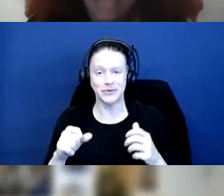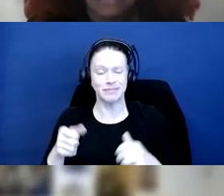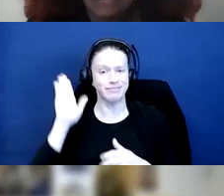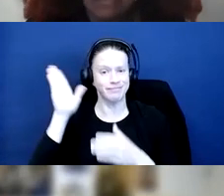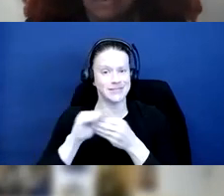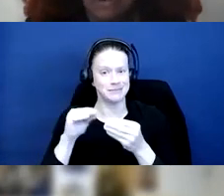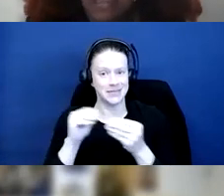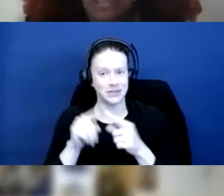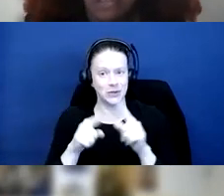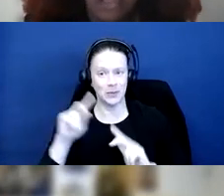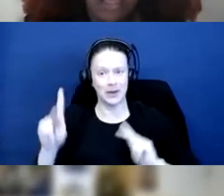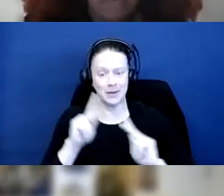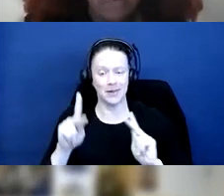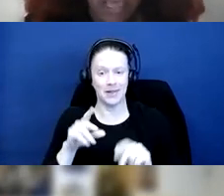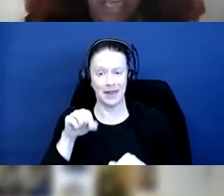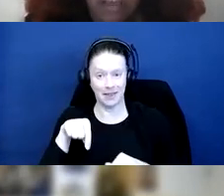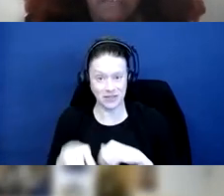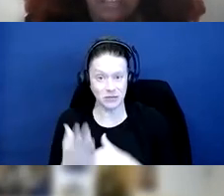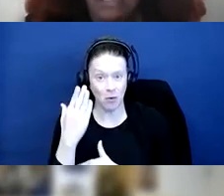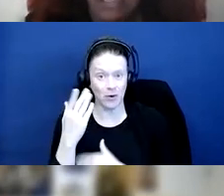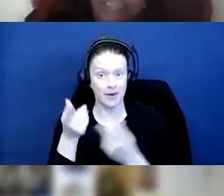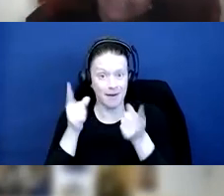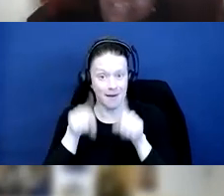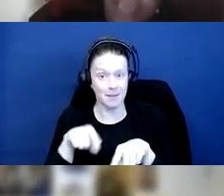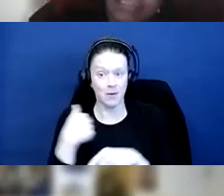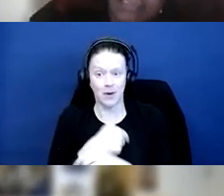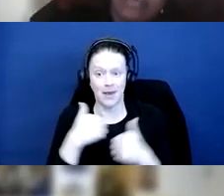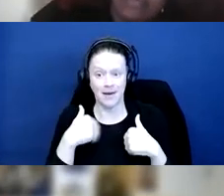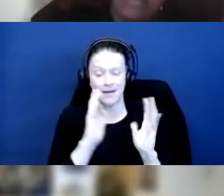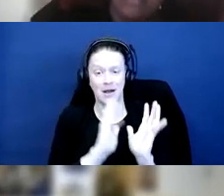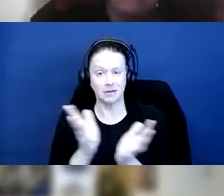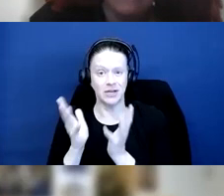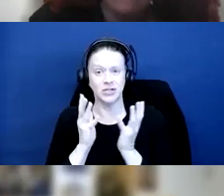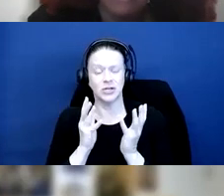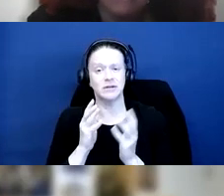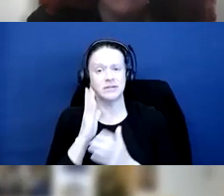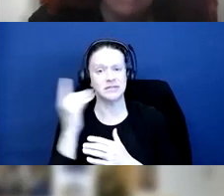In fact, just this morning, we had a conversation and someone was asking on our policy committee,